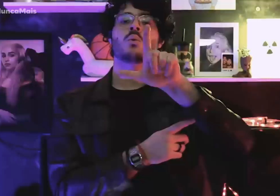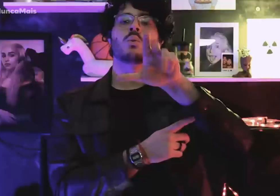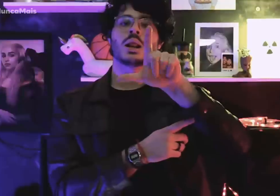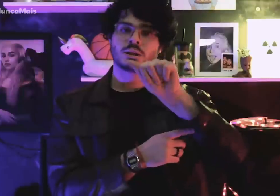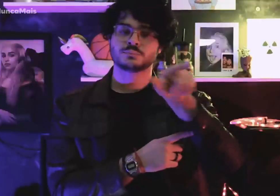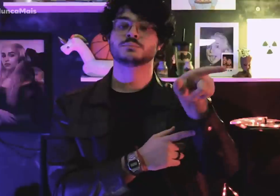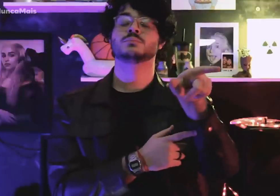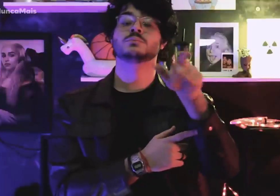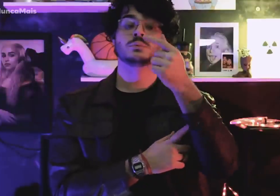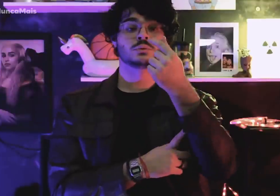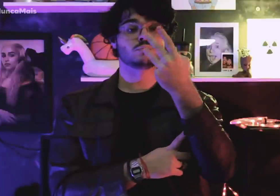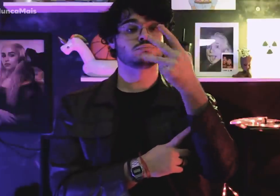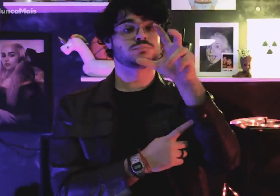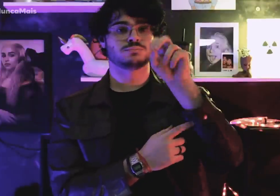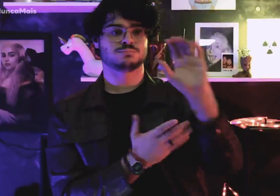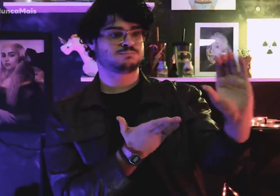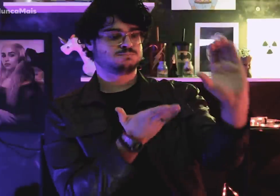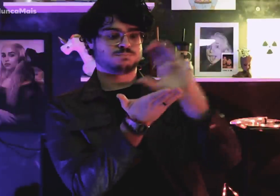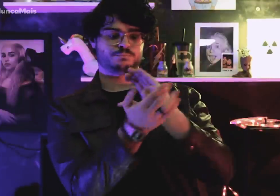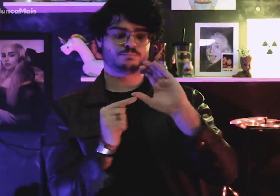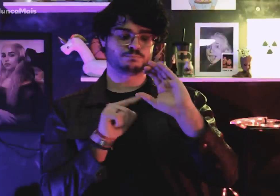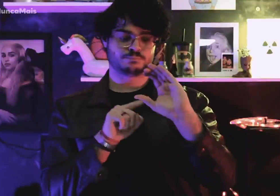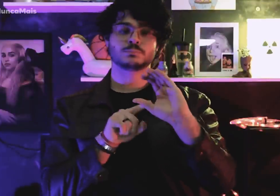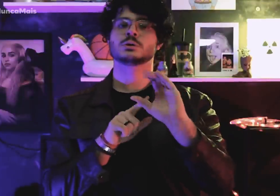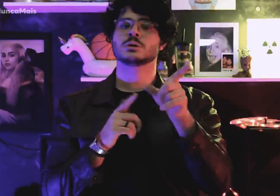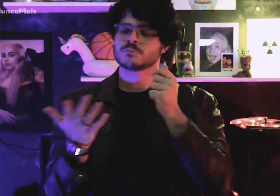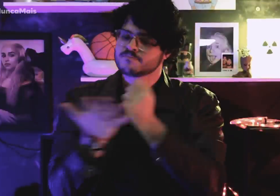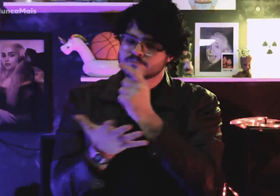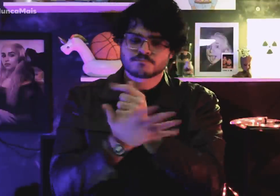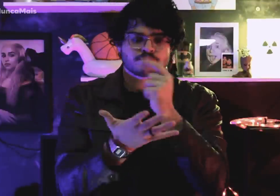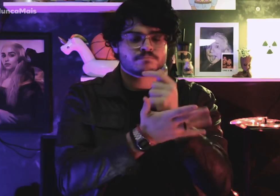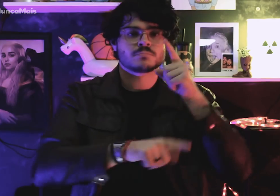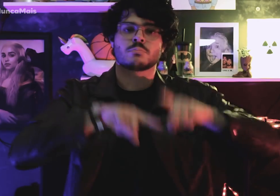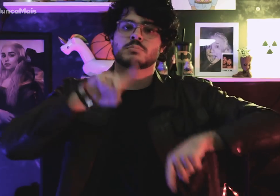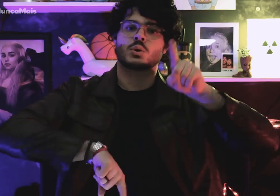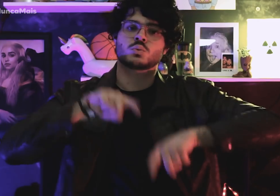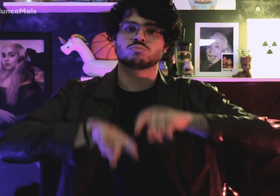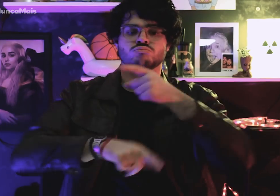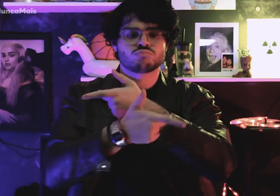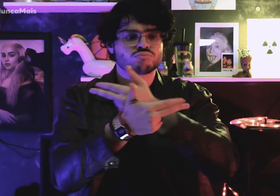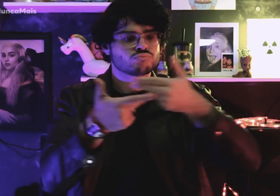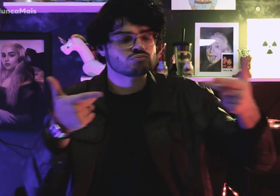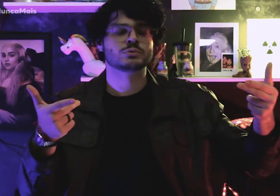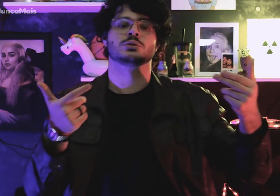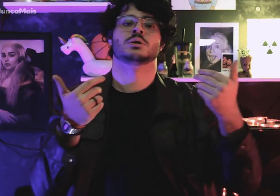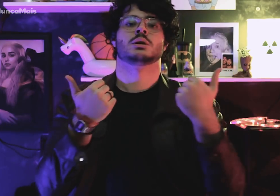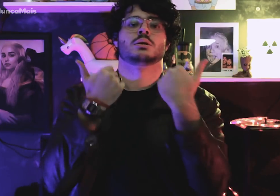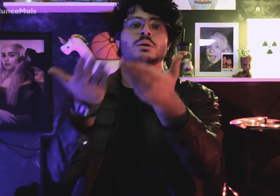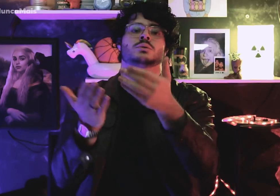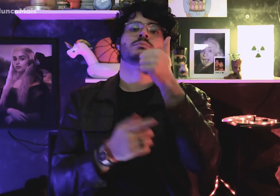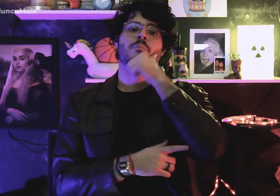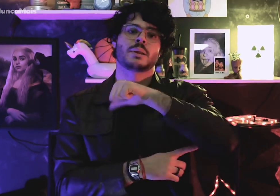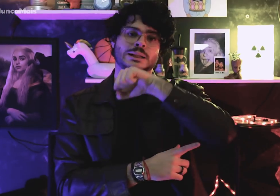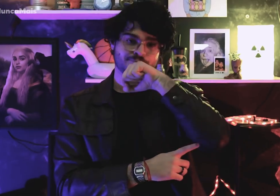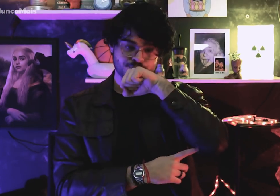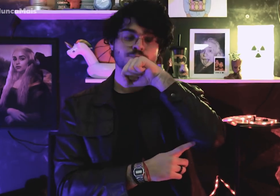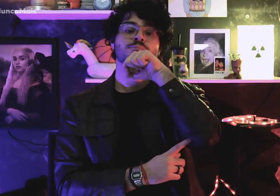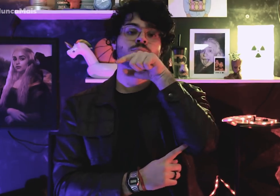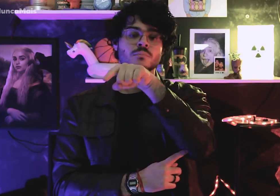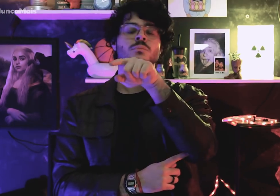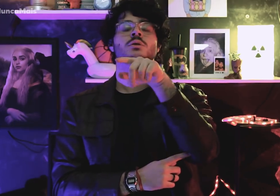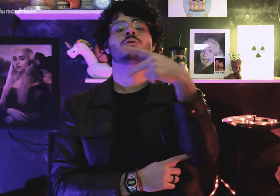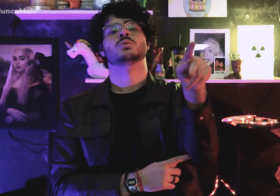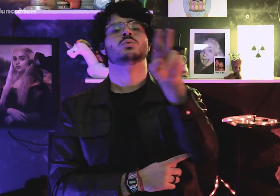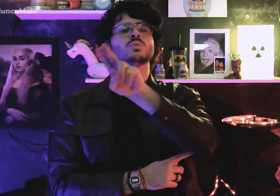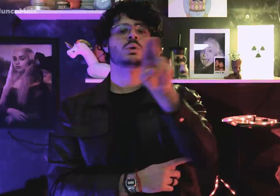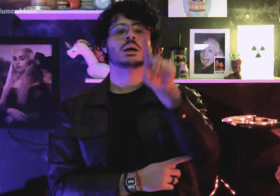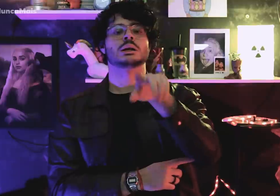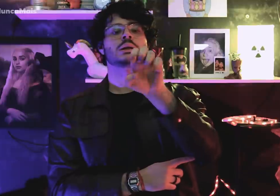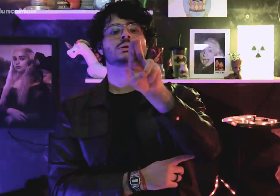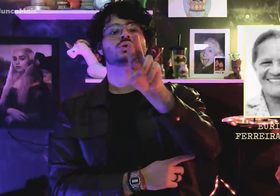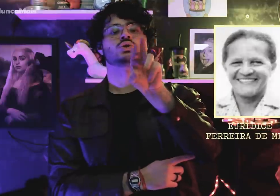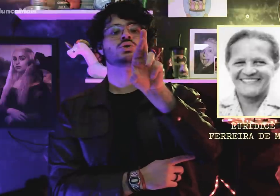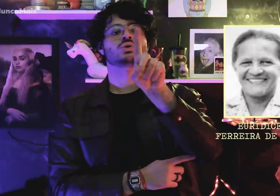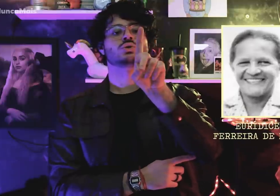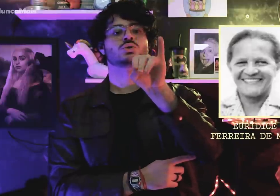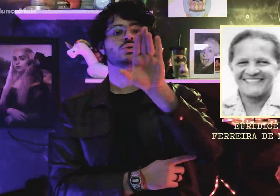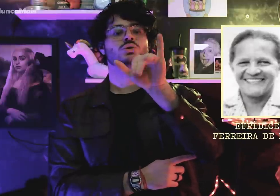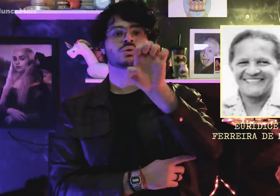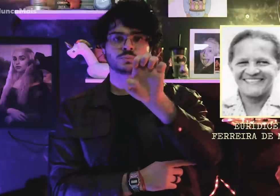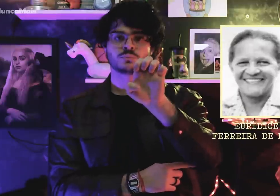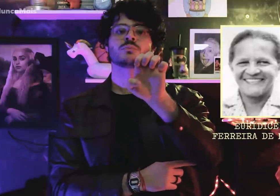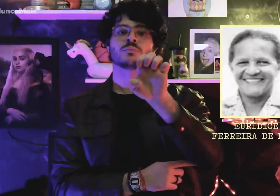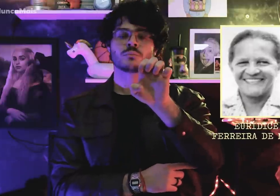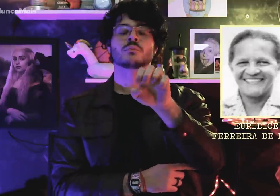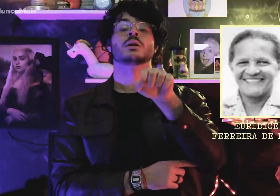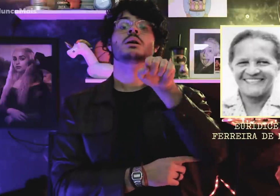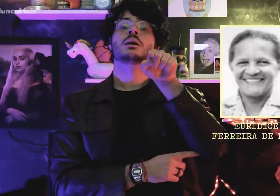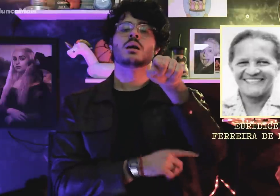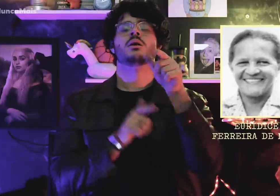Lula bought furniture for his mother, Eurídice Ferreira de Melo,